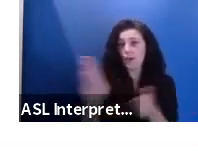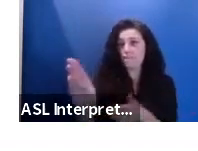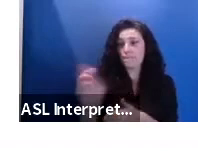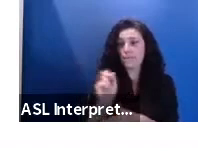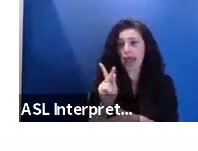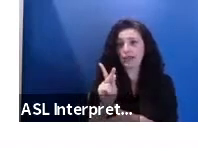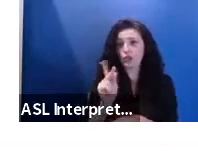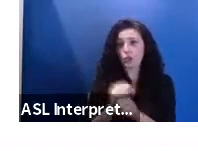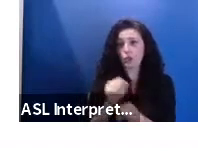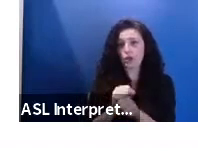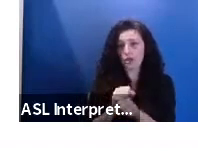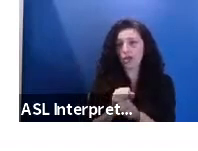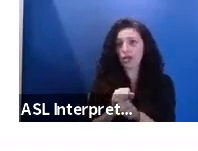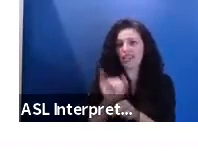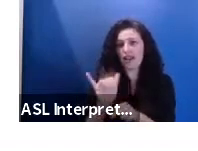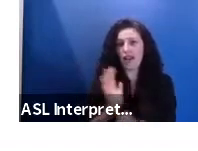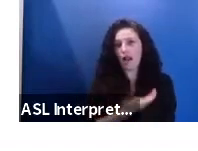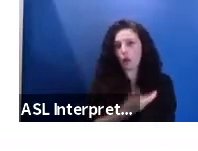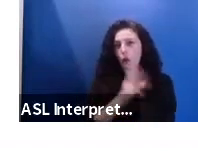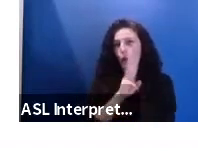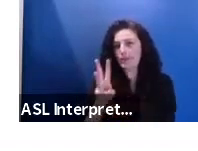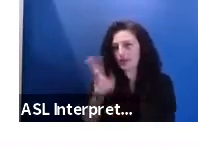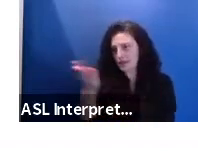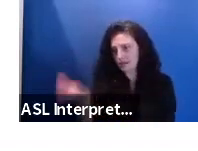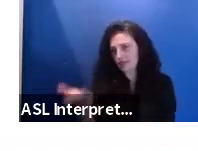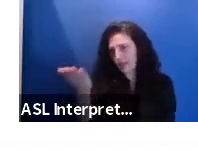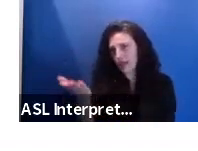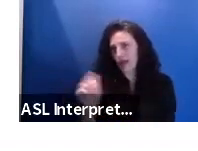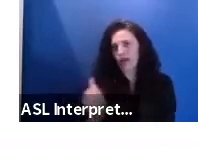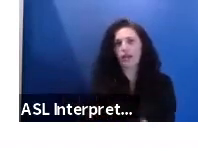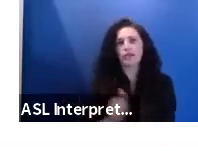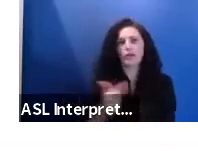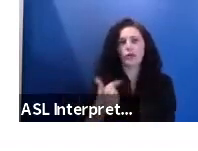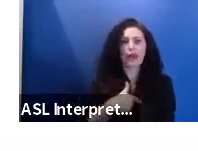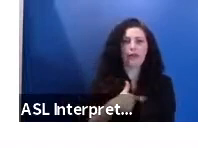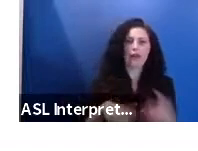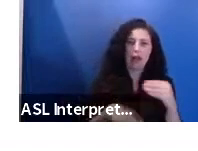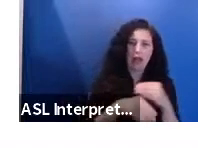Those include protocols for singing, and we have additional protocols that are also forthcoming,